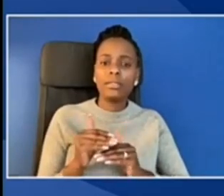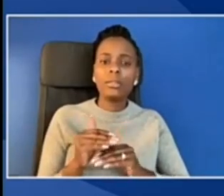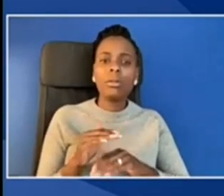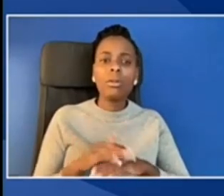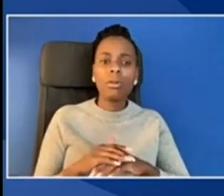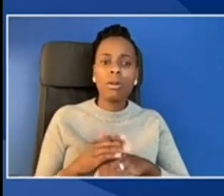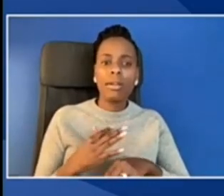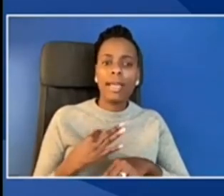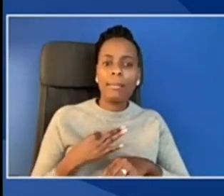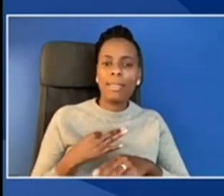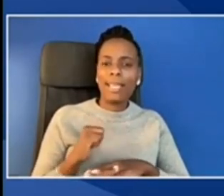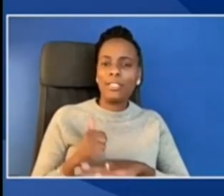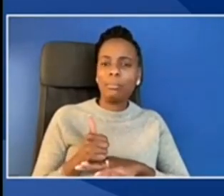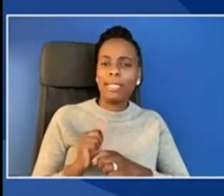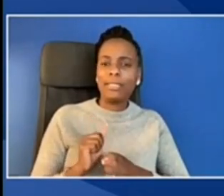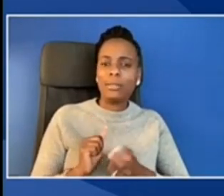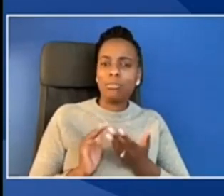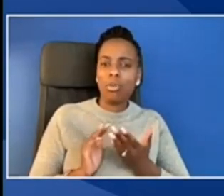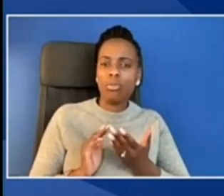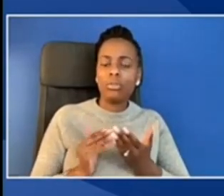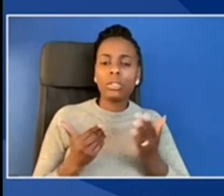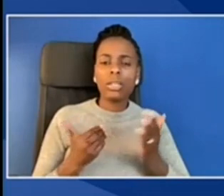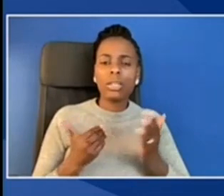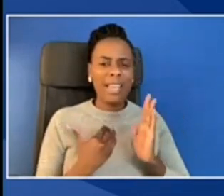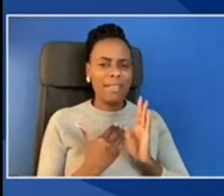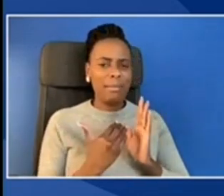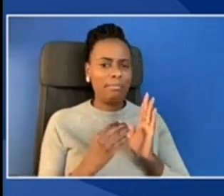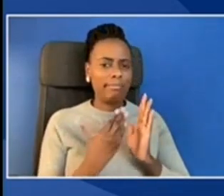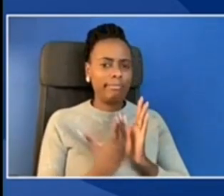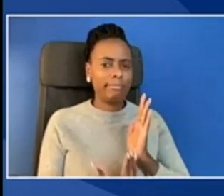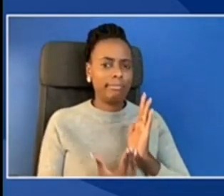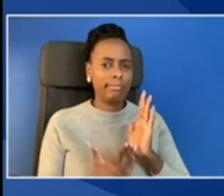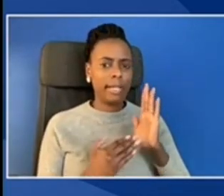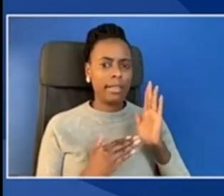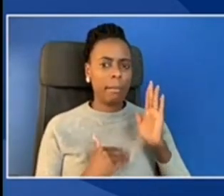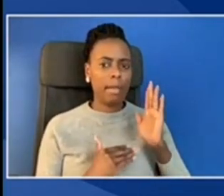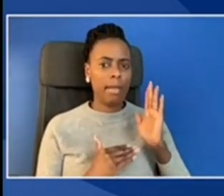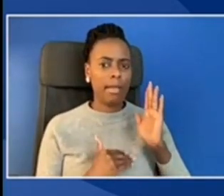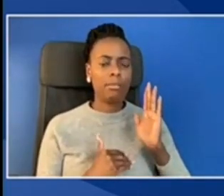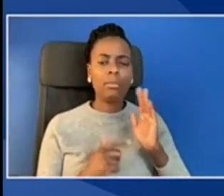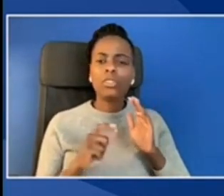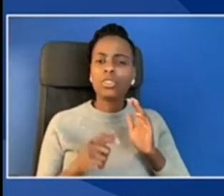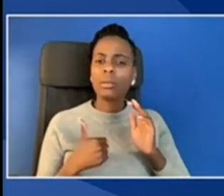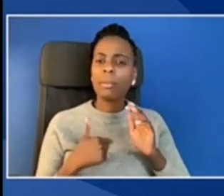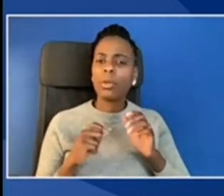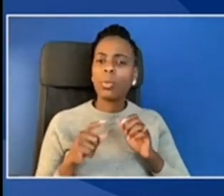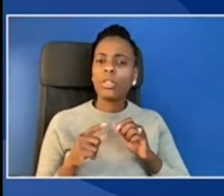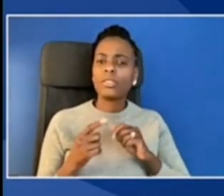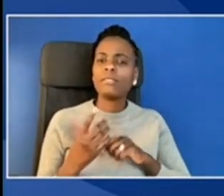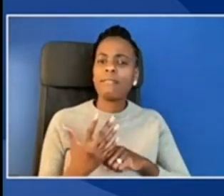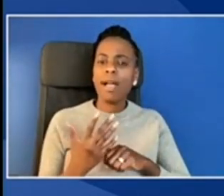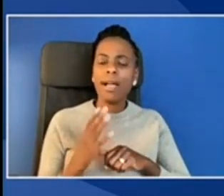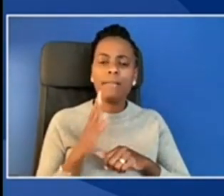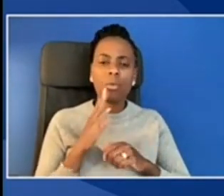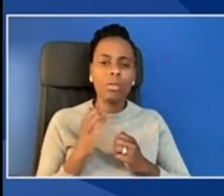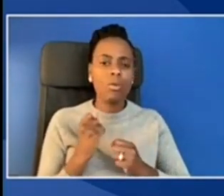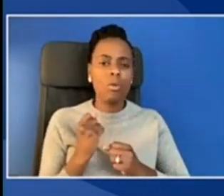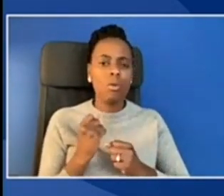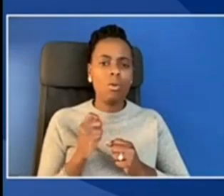There's a section underneath that I think that probably should have been question five. I'll be asking that at a later time.